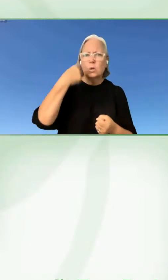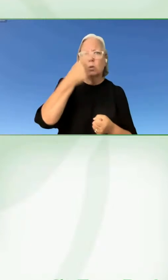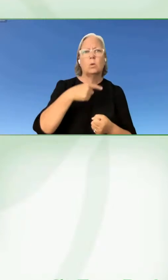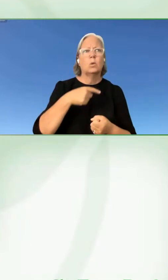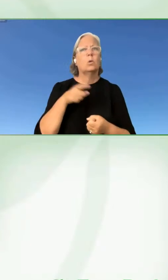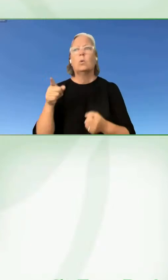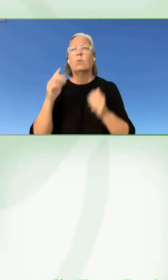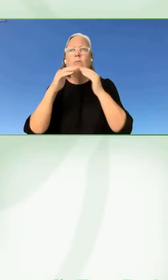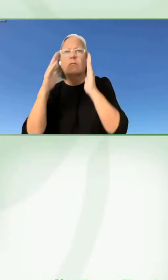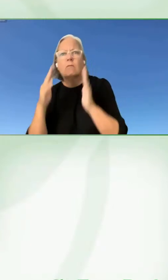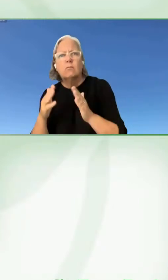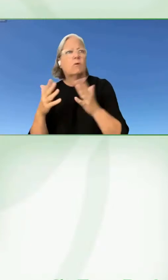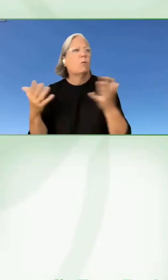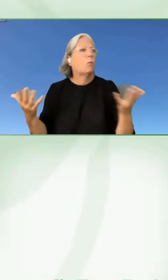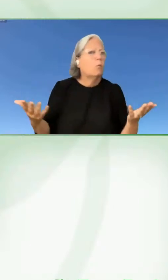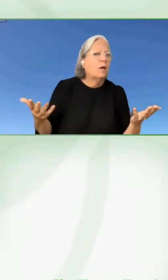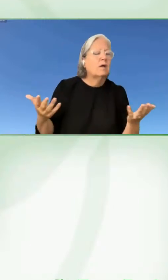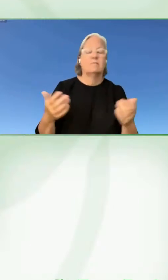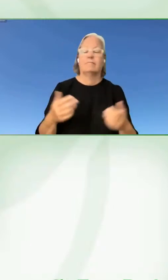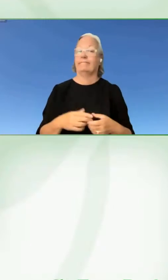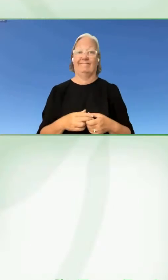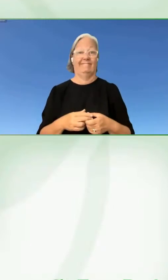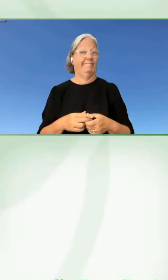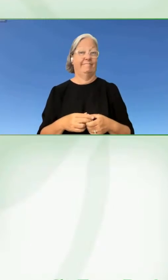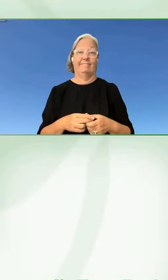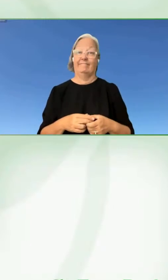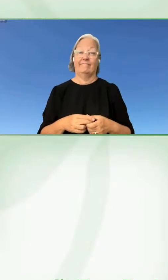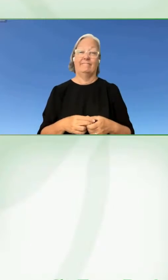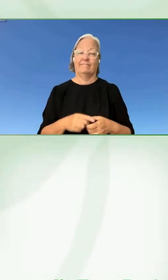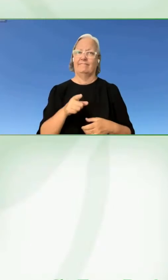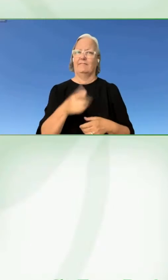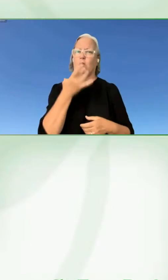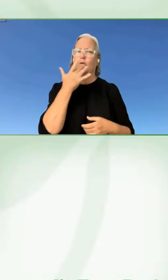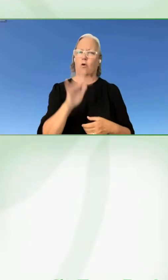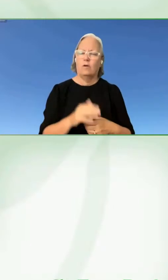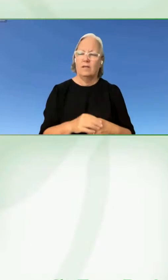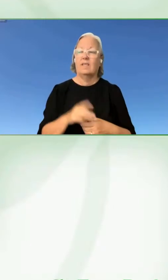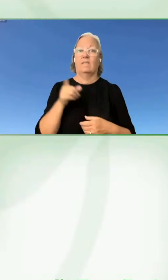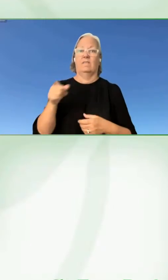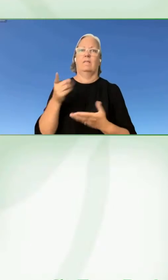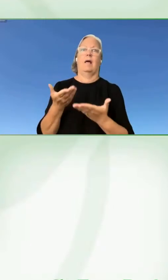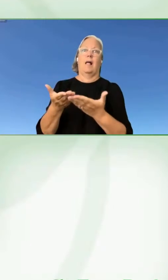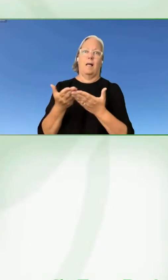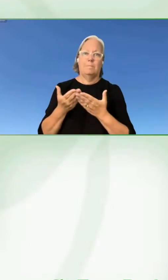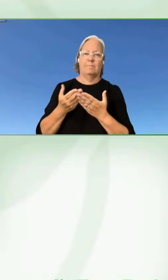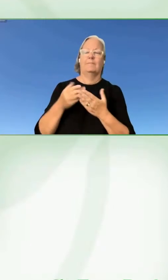That integration between state agencies are carried out on the base of a formal, preagreed documentation procedure and international security service acting as a hub.